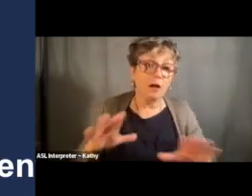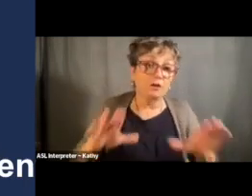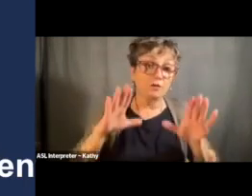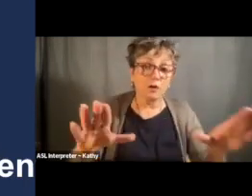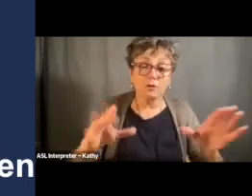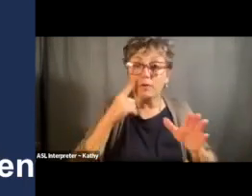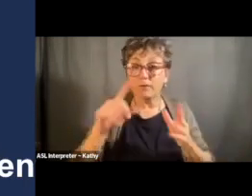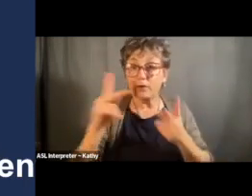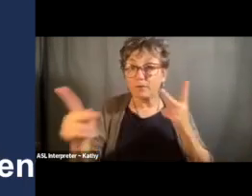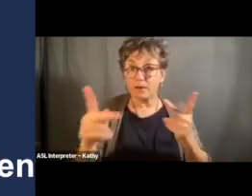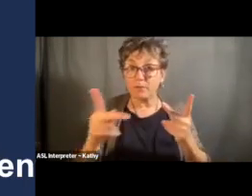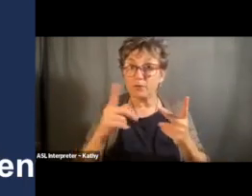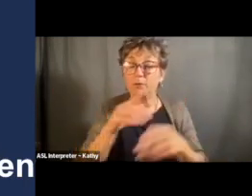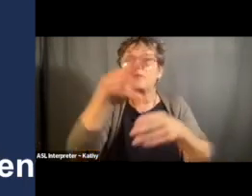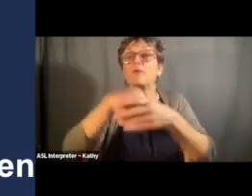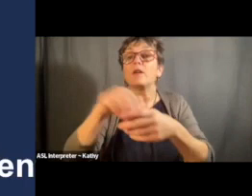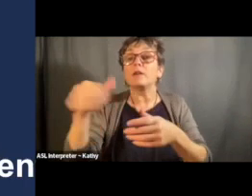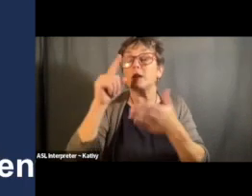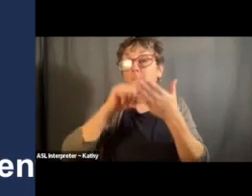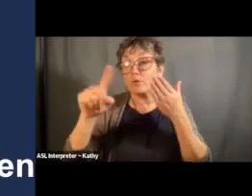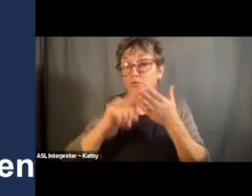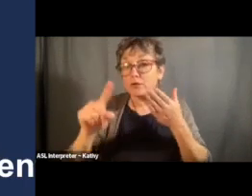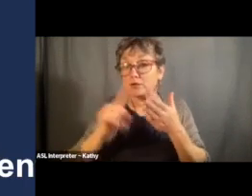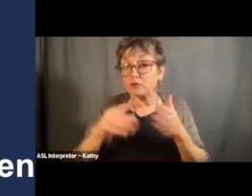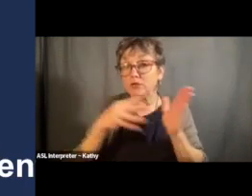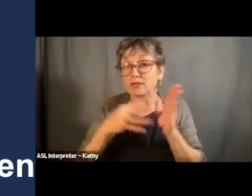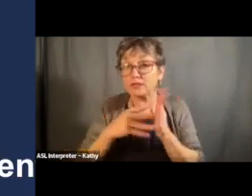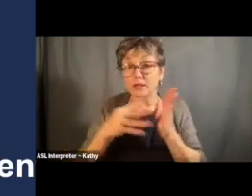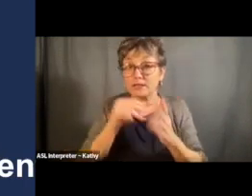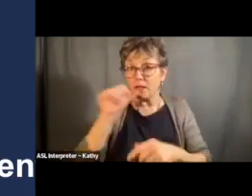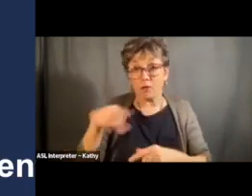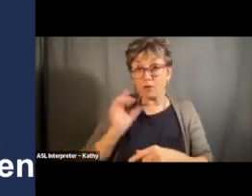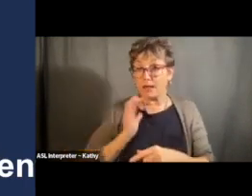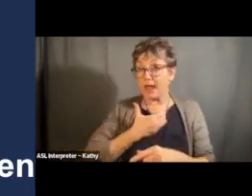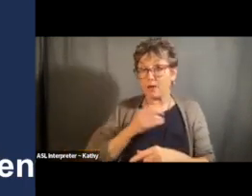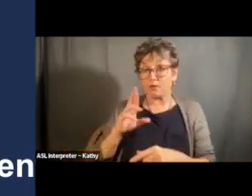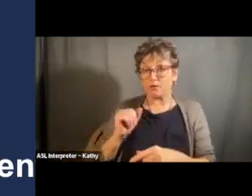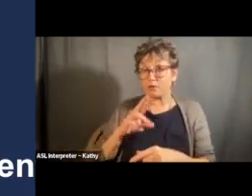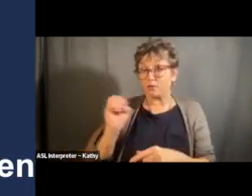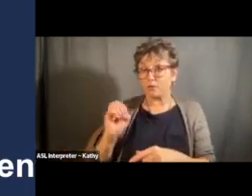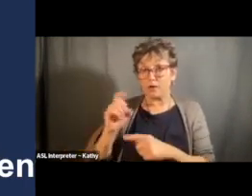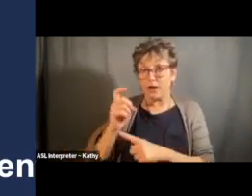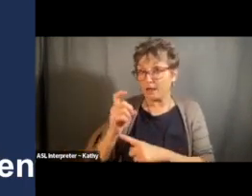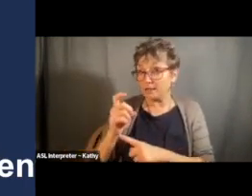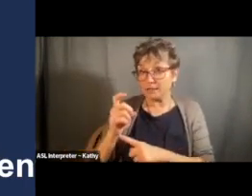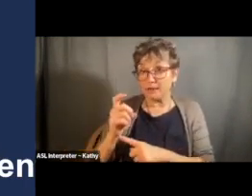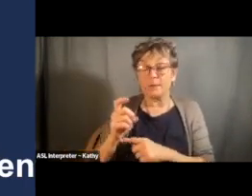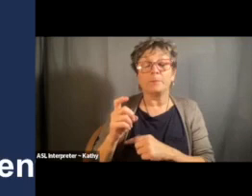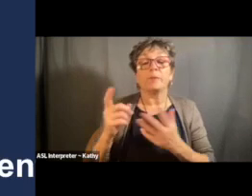studies outside of RARE-X or clinical trials to be found so researchers can go into RARE-X and